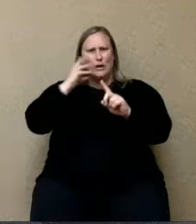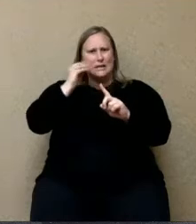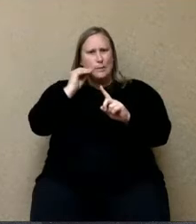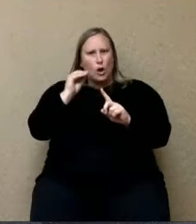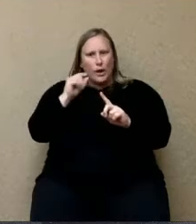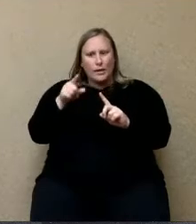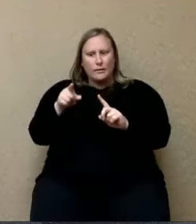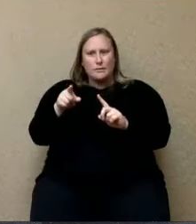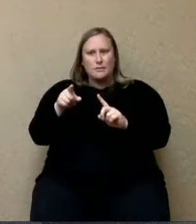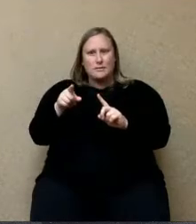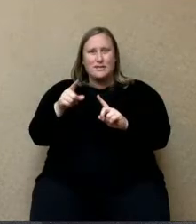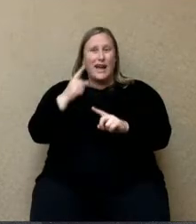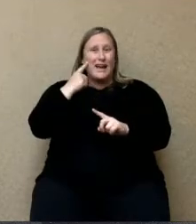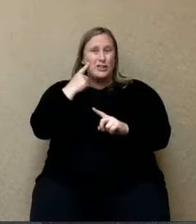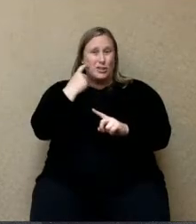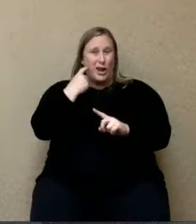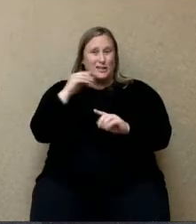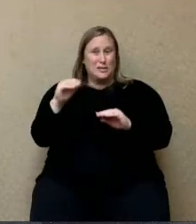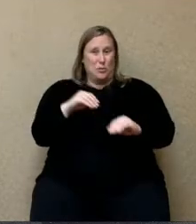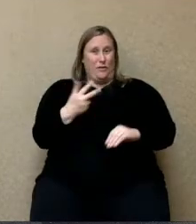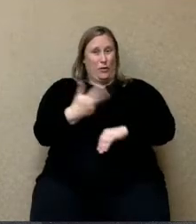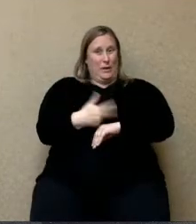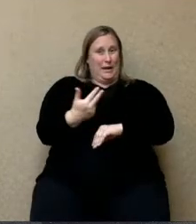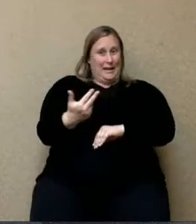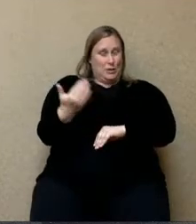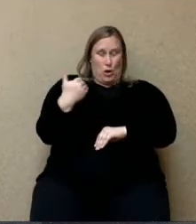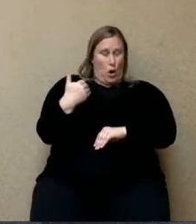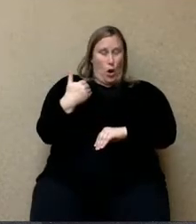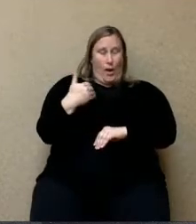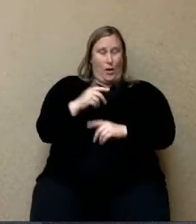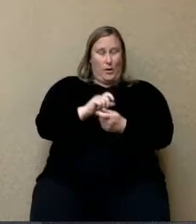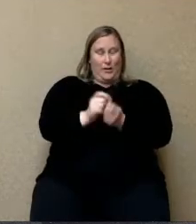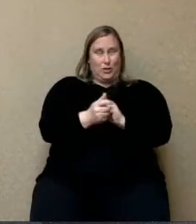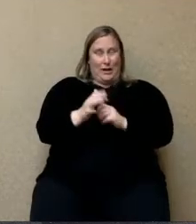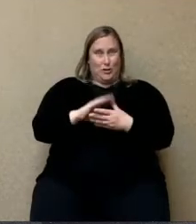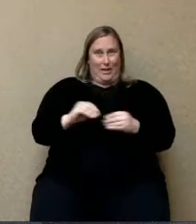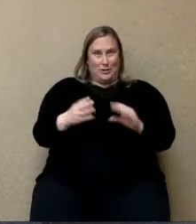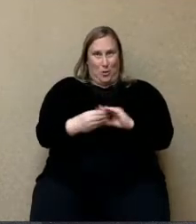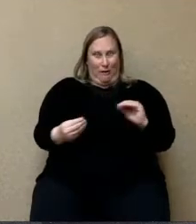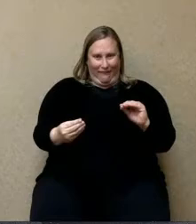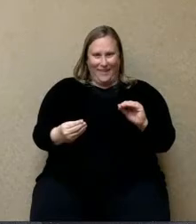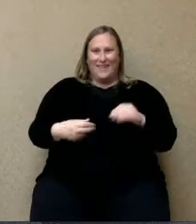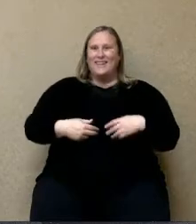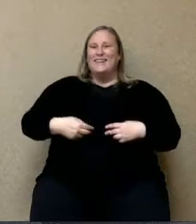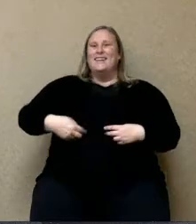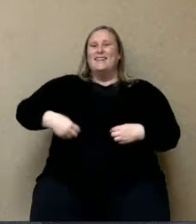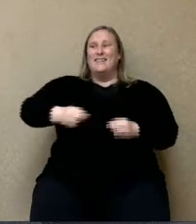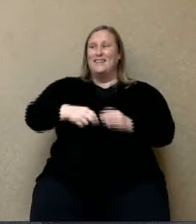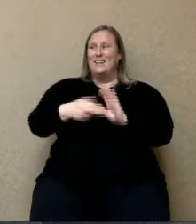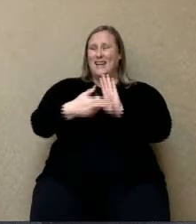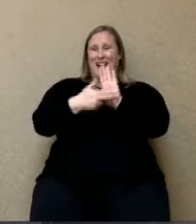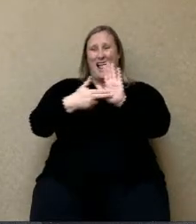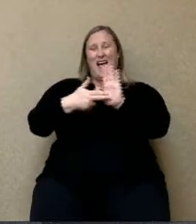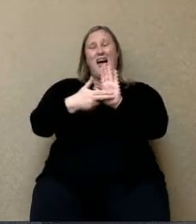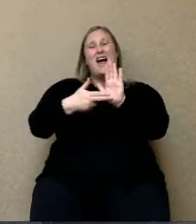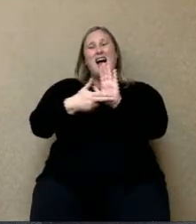I just moved three days ago, so I would have changed this story, like label your boxes.